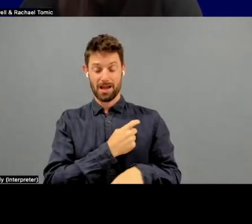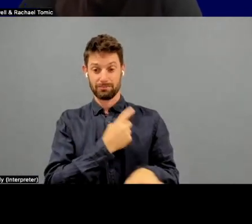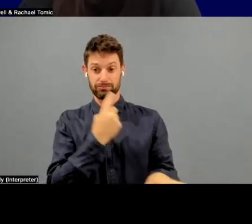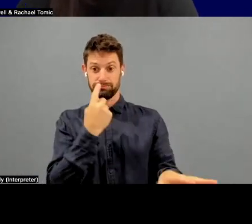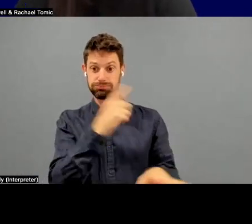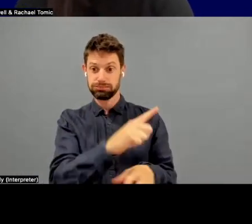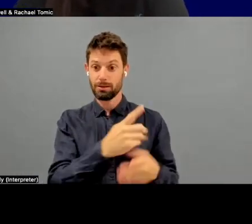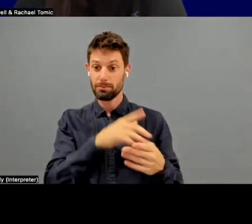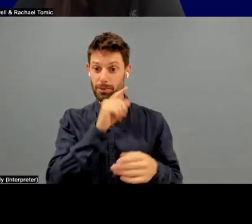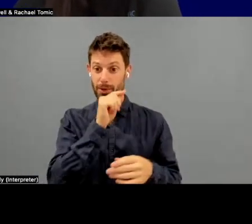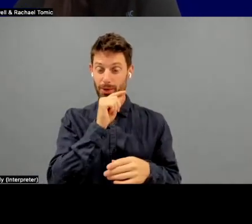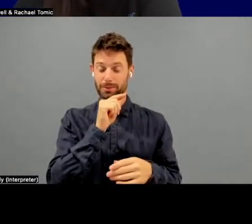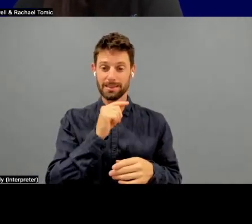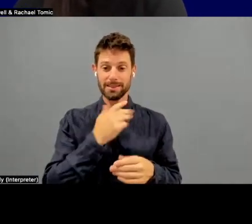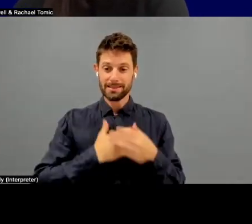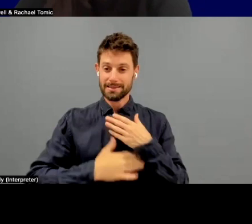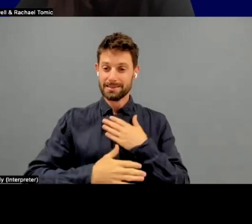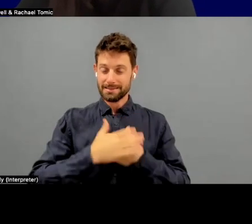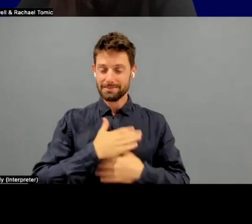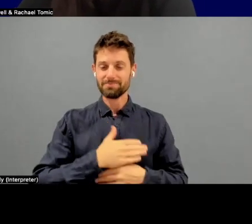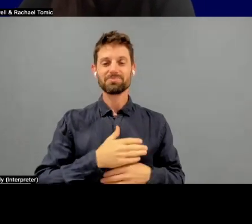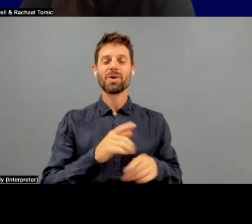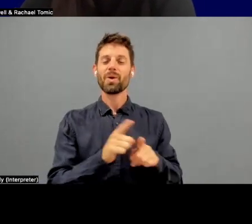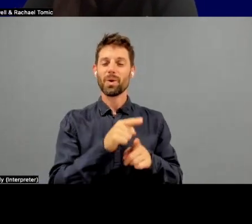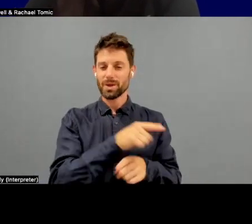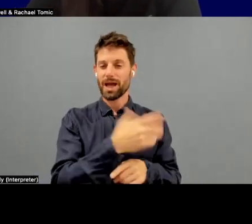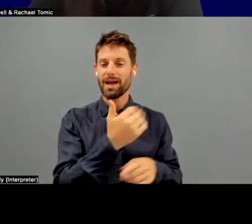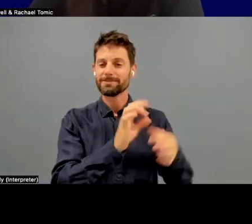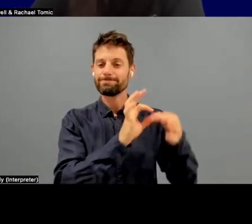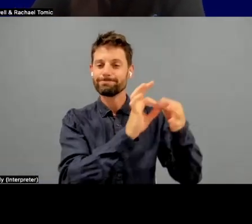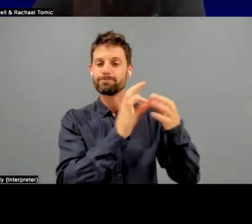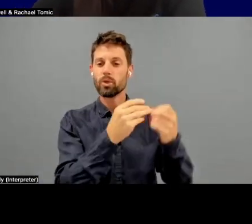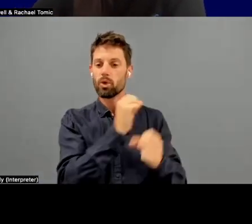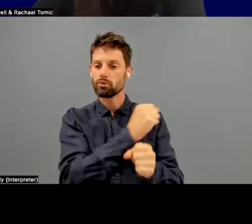she has got connections with her grandparents and her extended family, and we have done